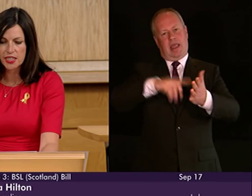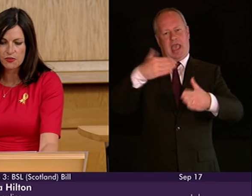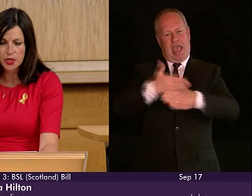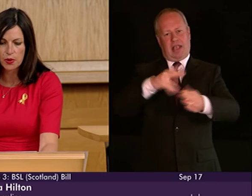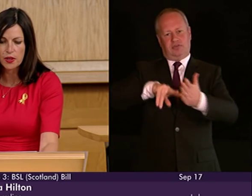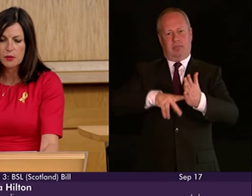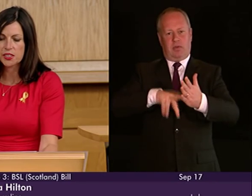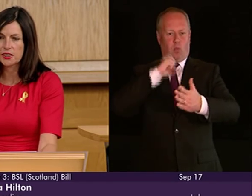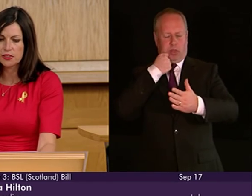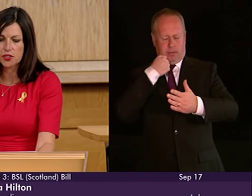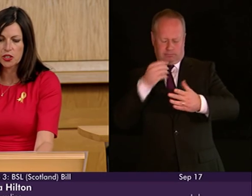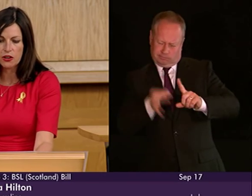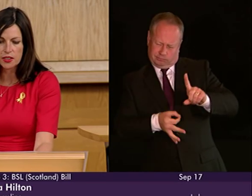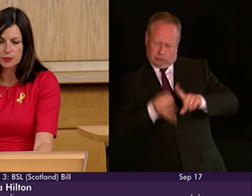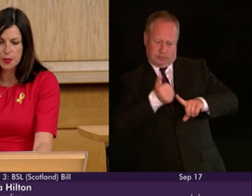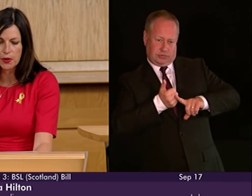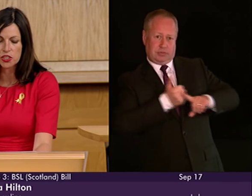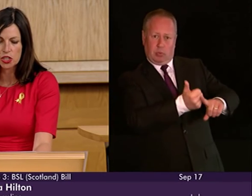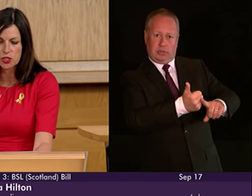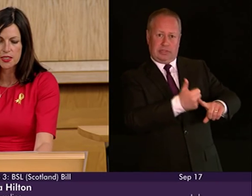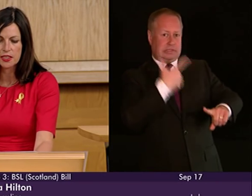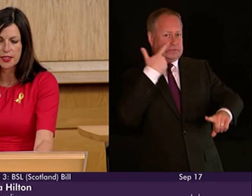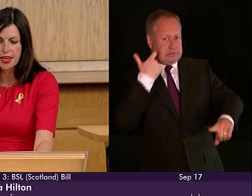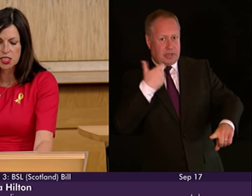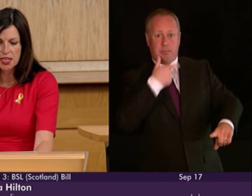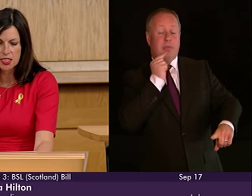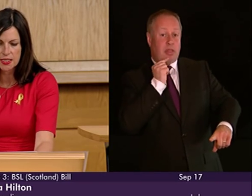for deaf people, particularly young people and children who are still in the education